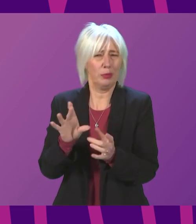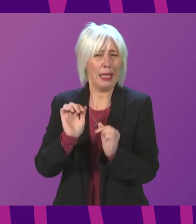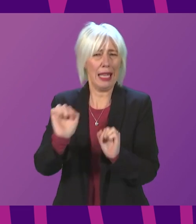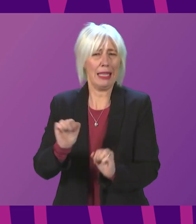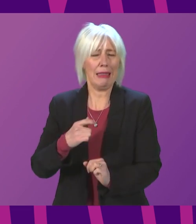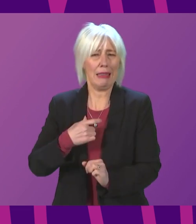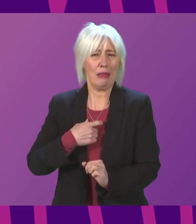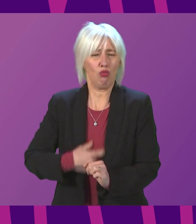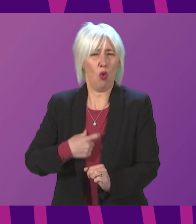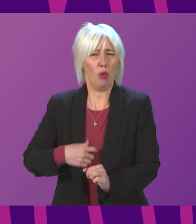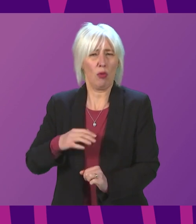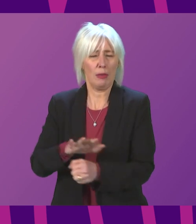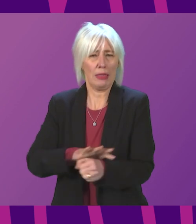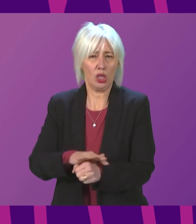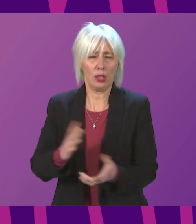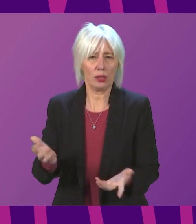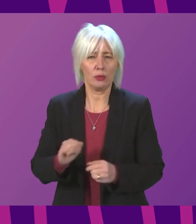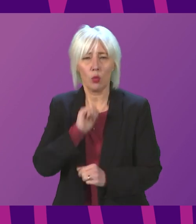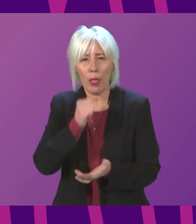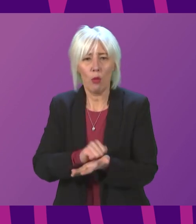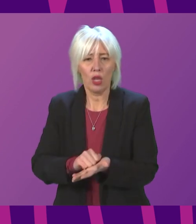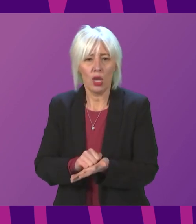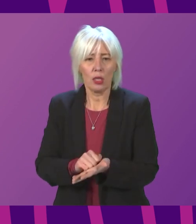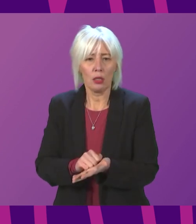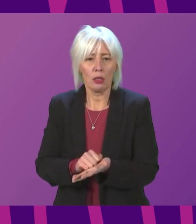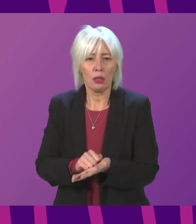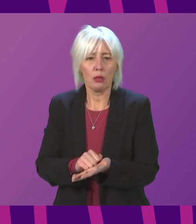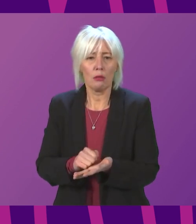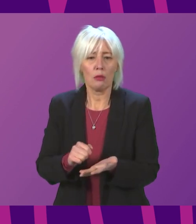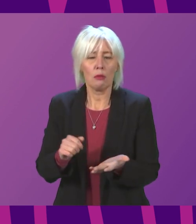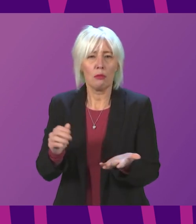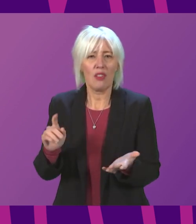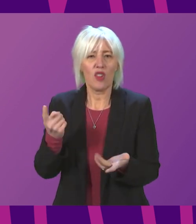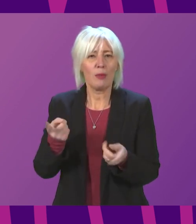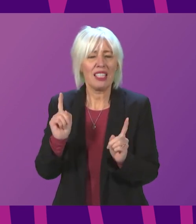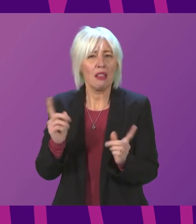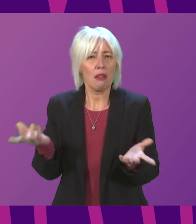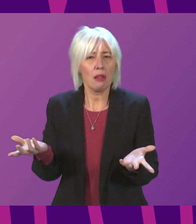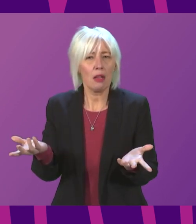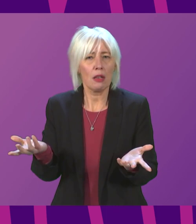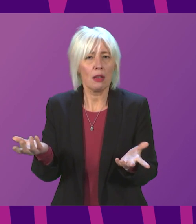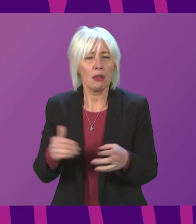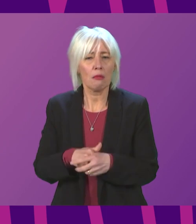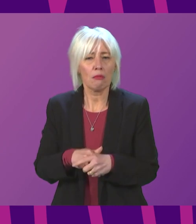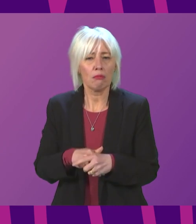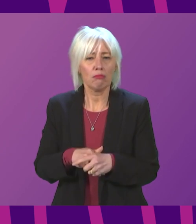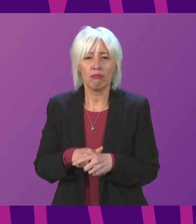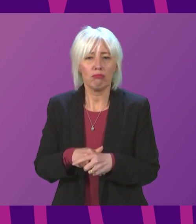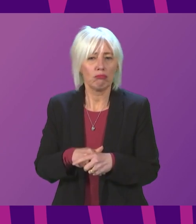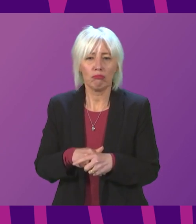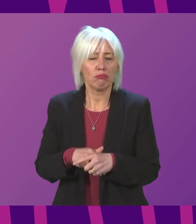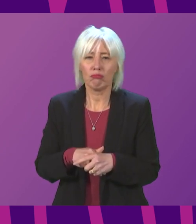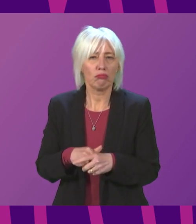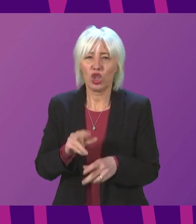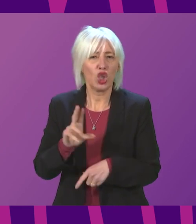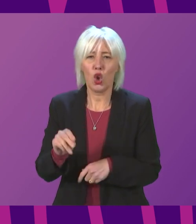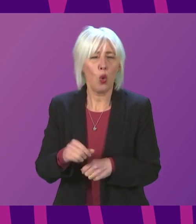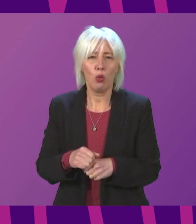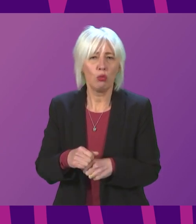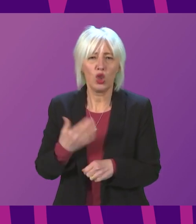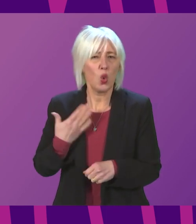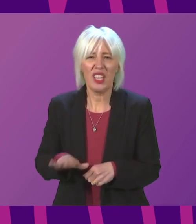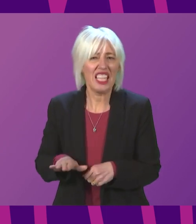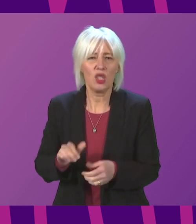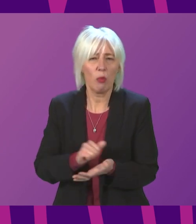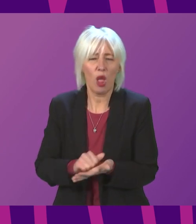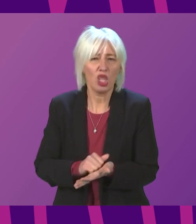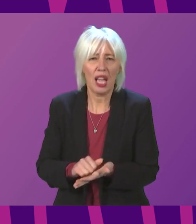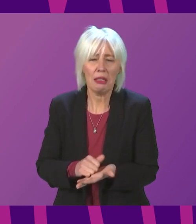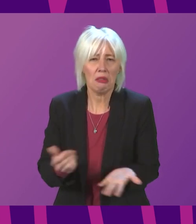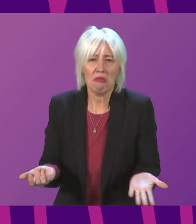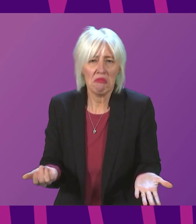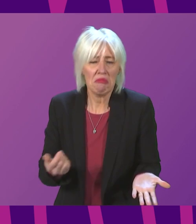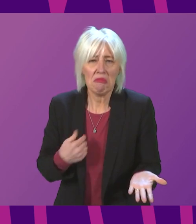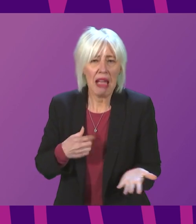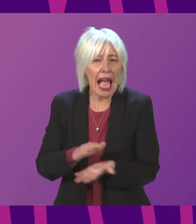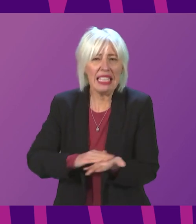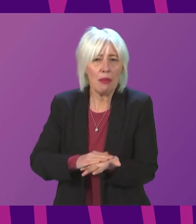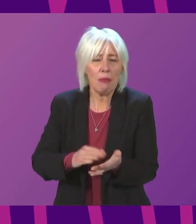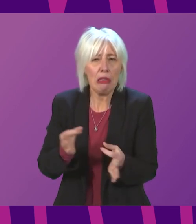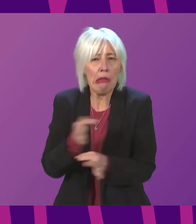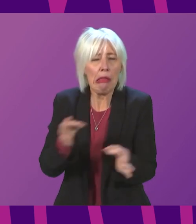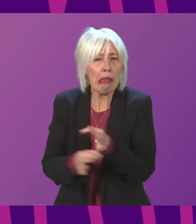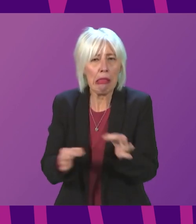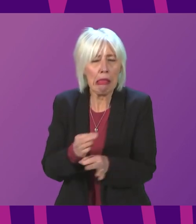No—I do not think that I have any need to do that. I did not and do not intend to misrepresent